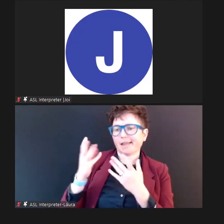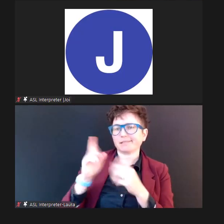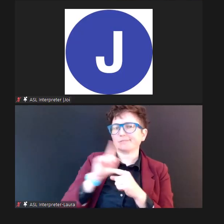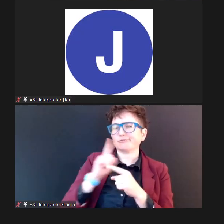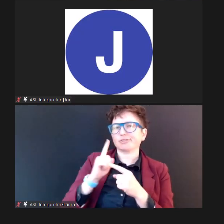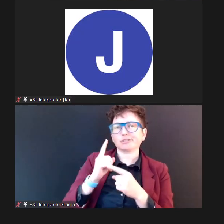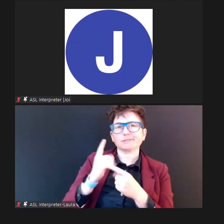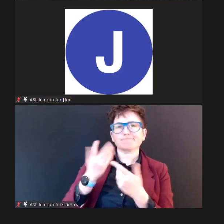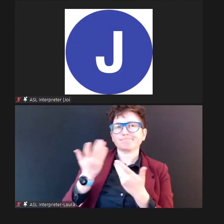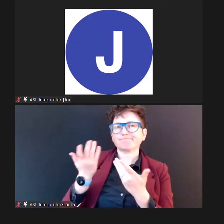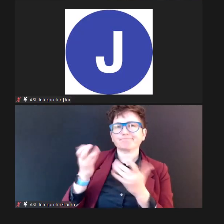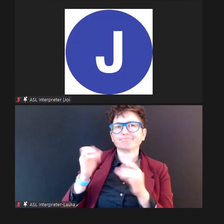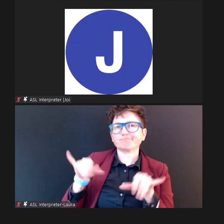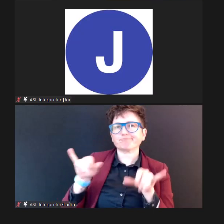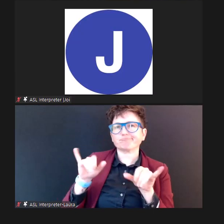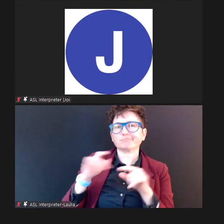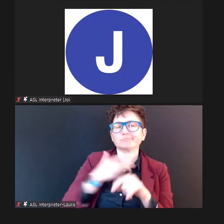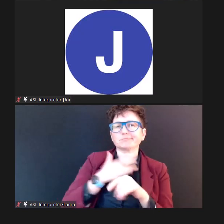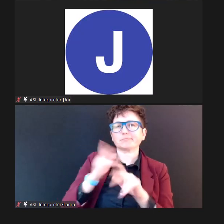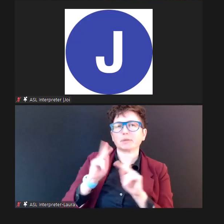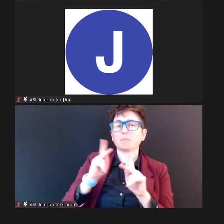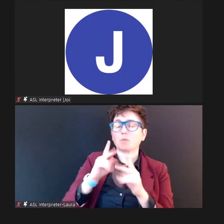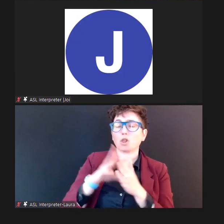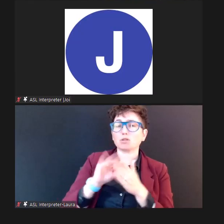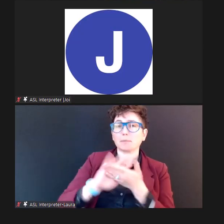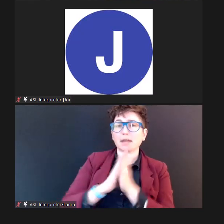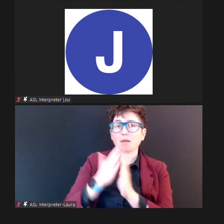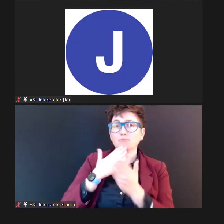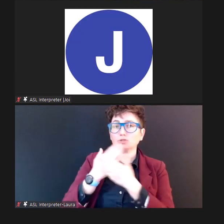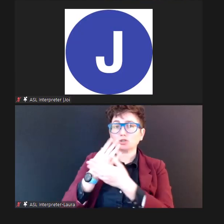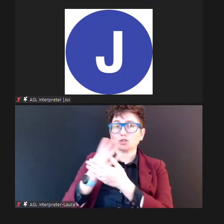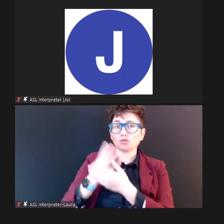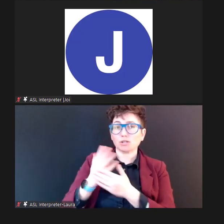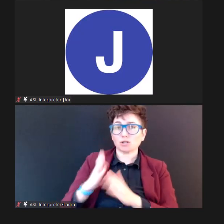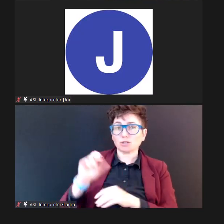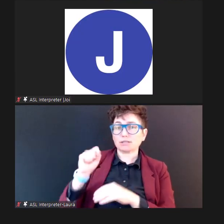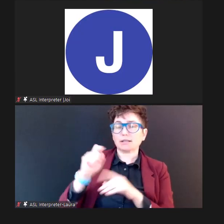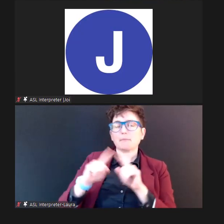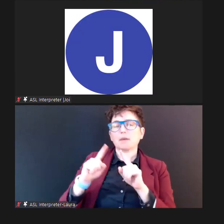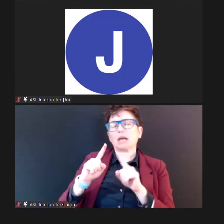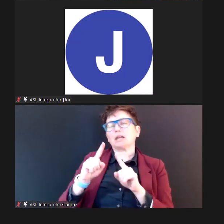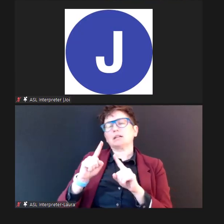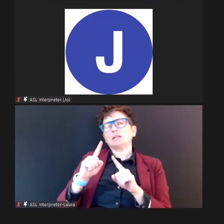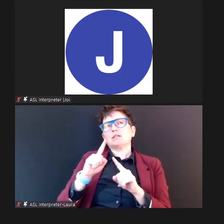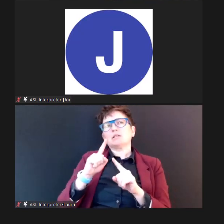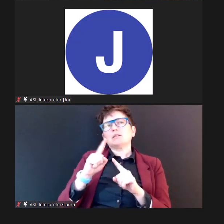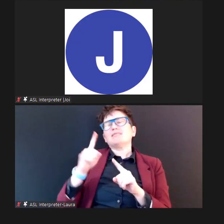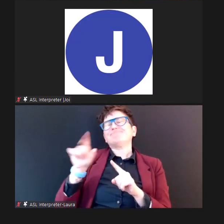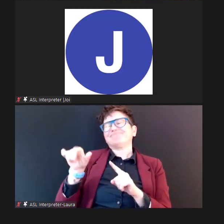to um be good screeners the only um thing would be as we